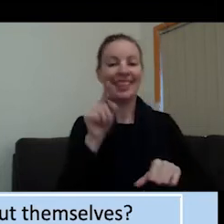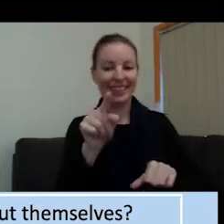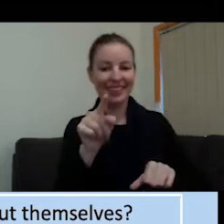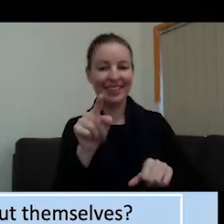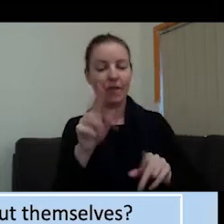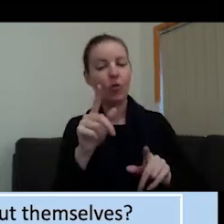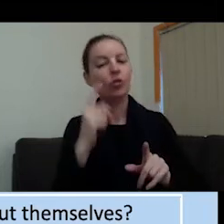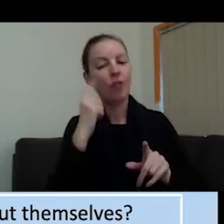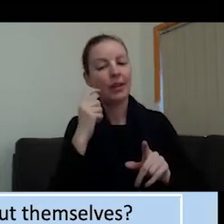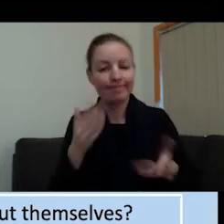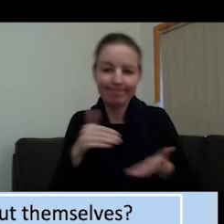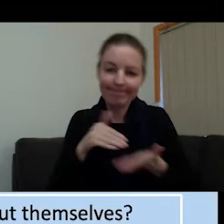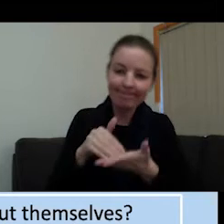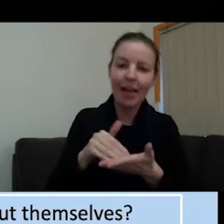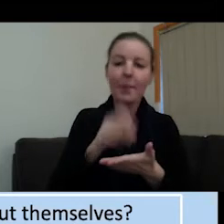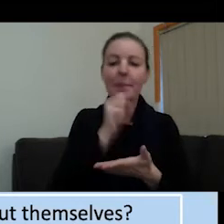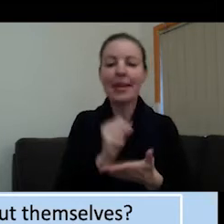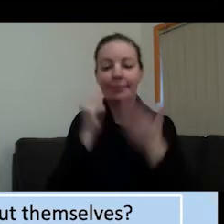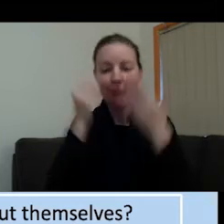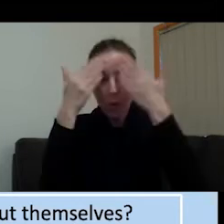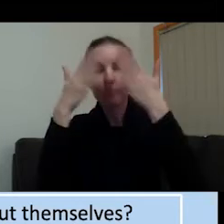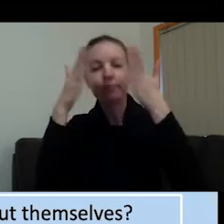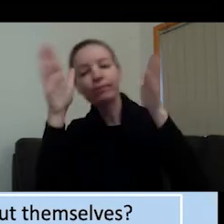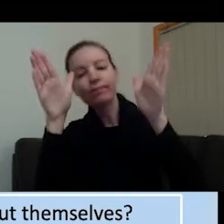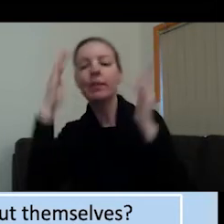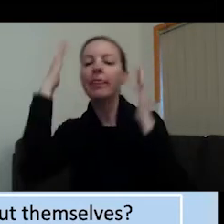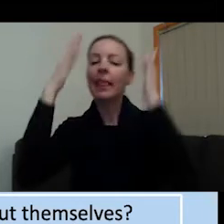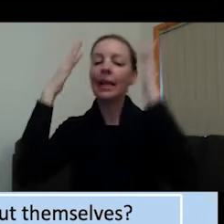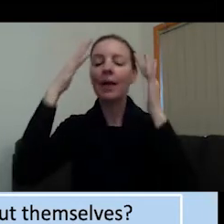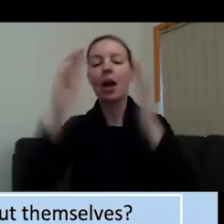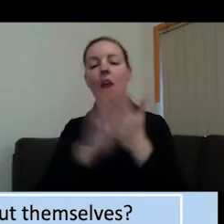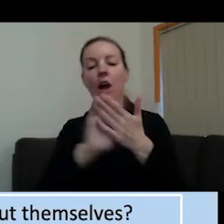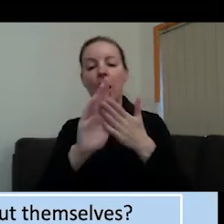about - about hierarchy and about what it is and how it impacts our